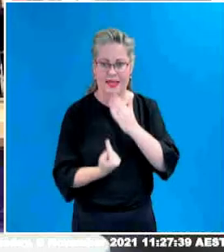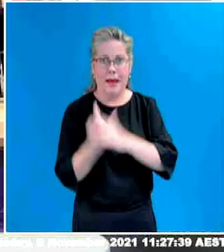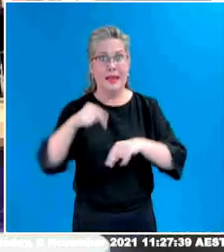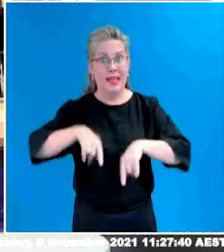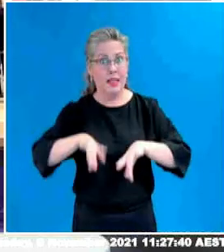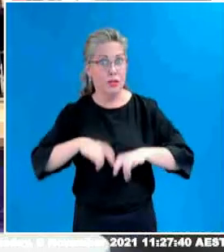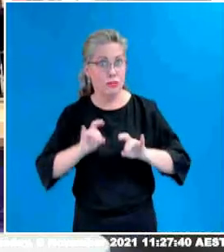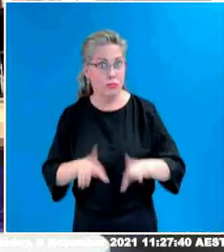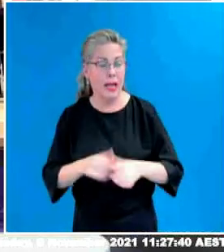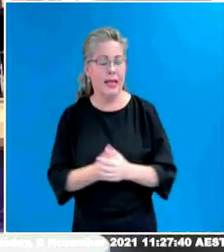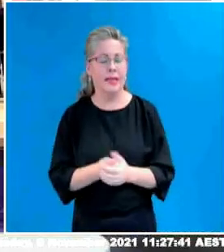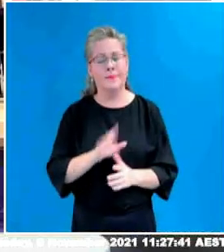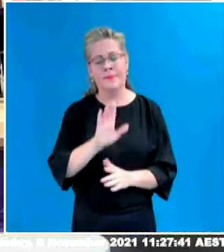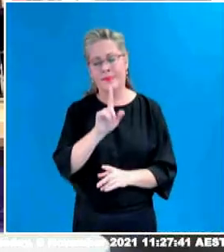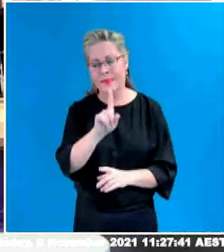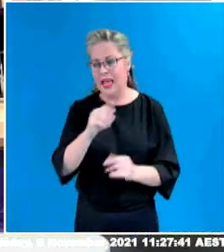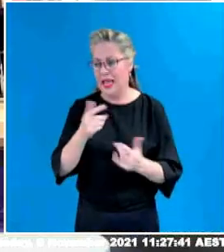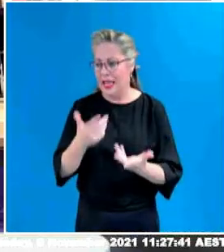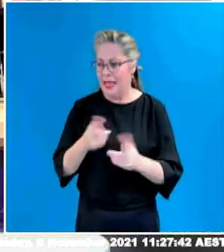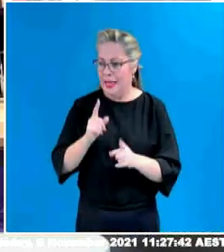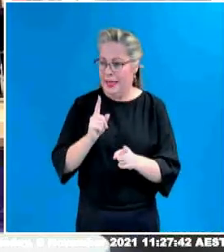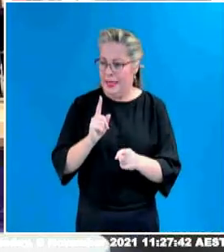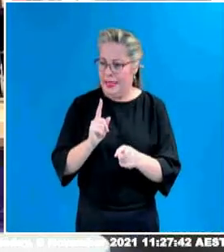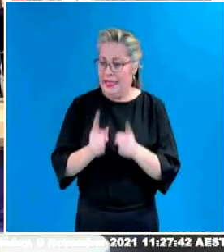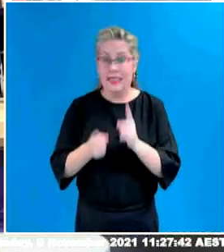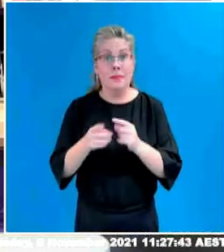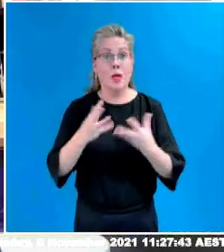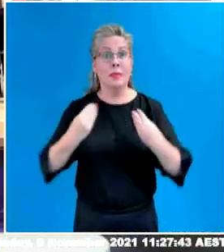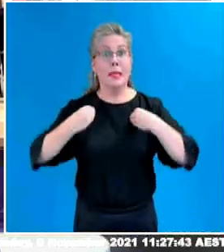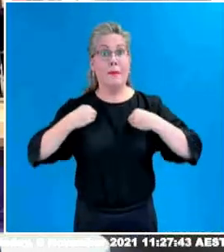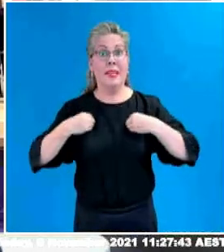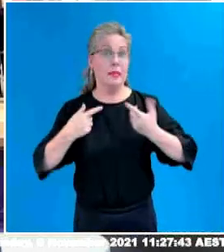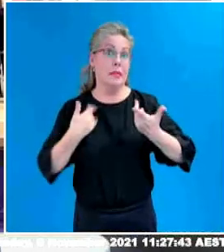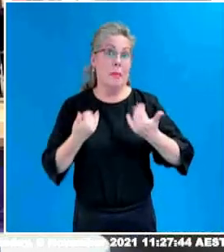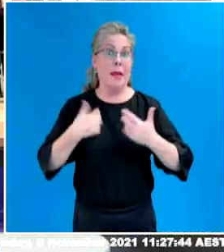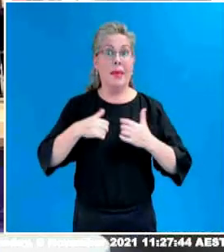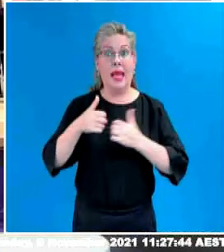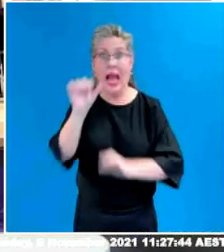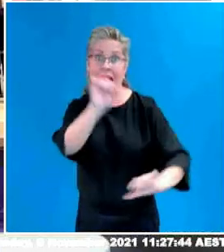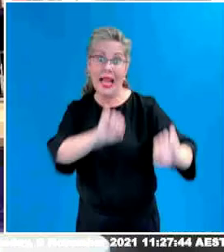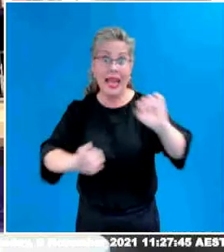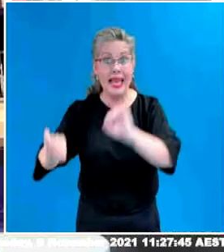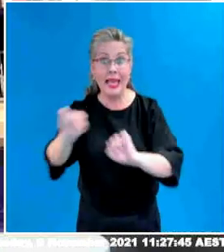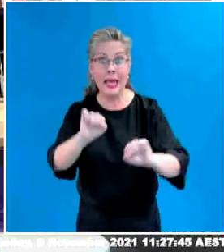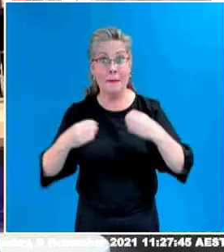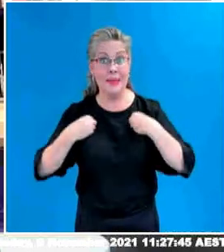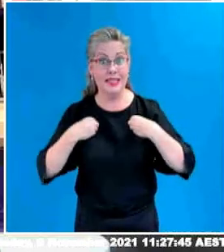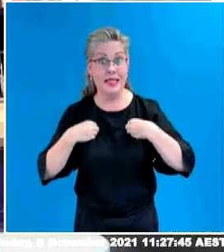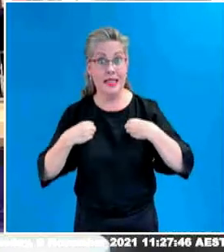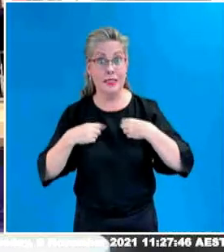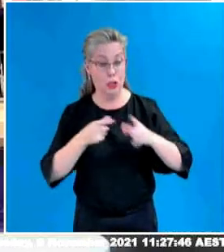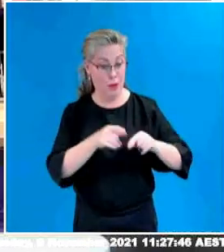provided to a company that are also part of their supply chain, but would be contained within Australia in relation to that.